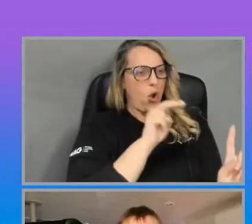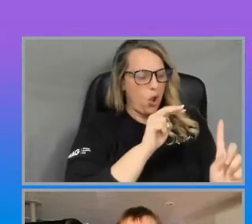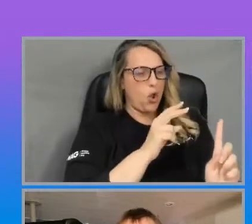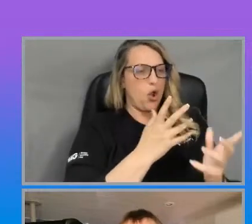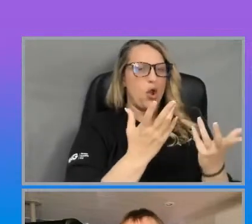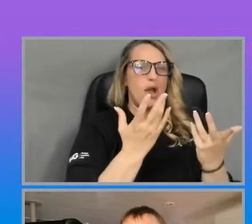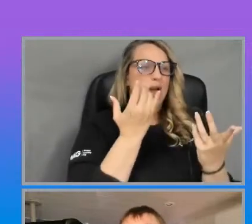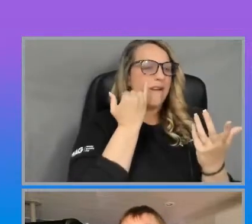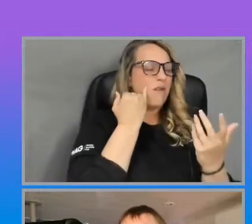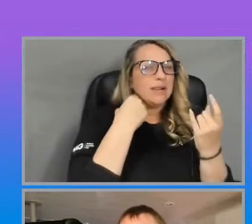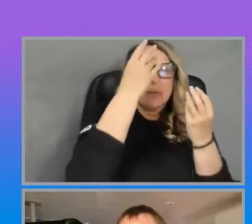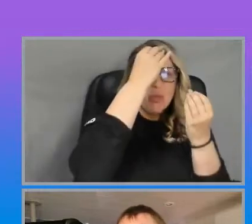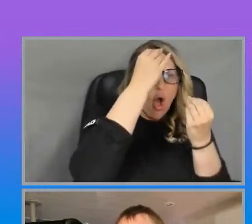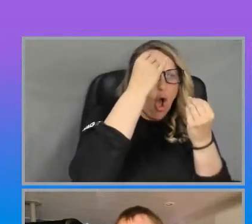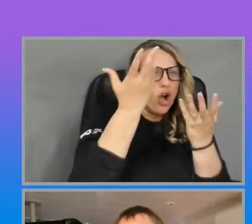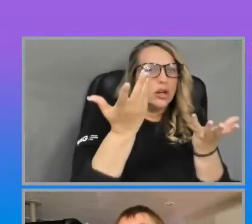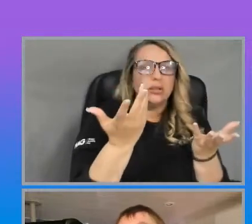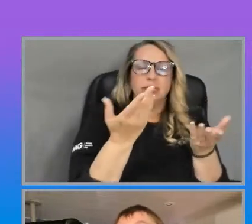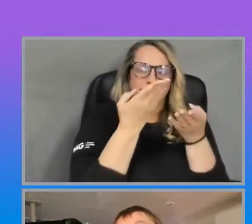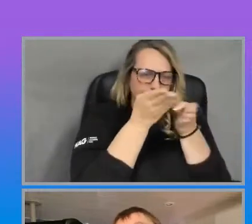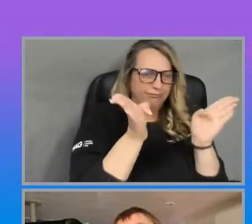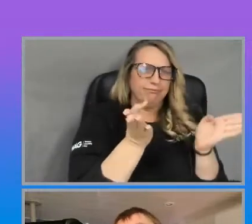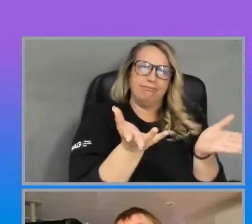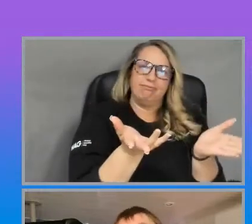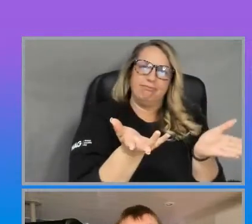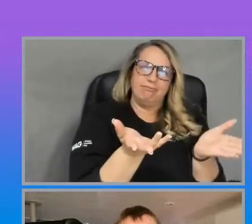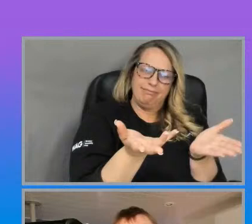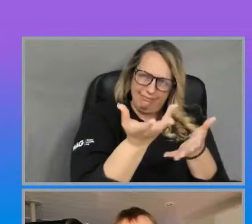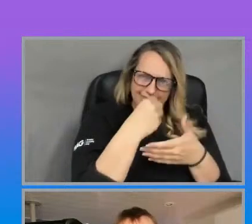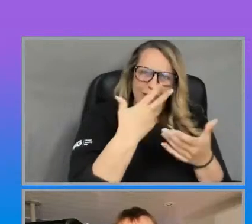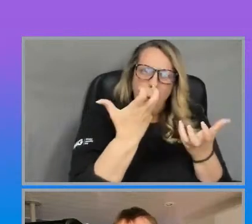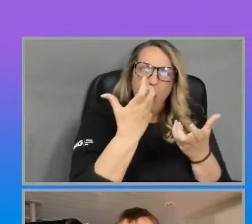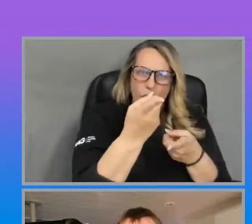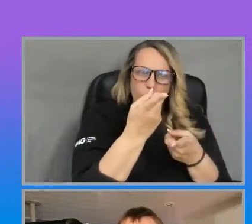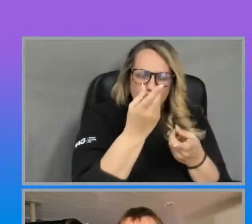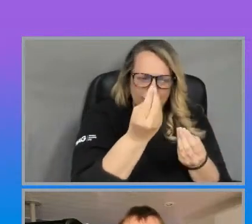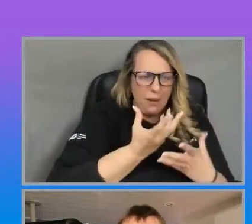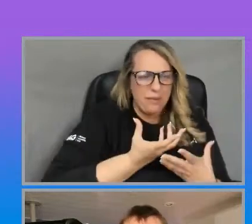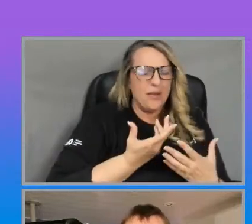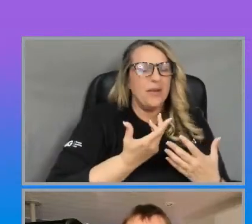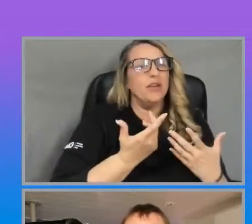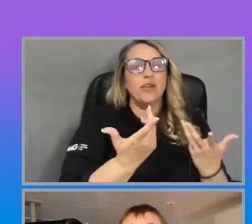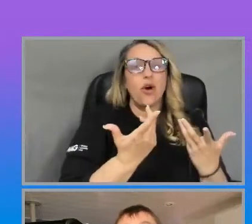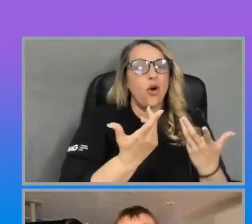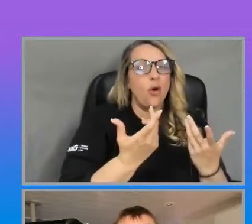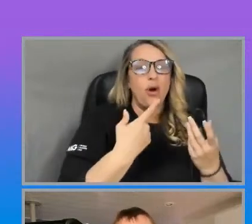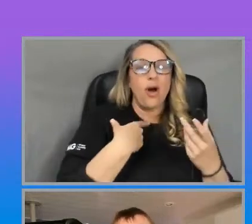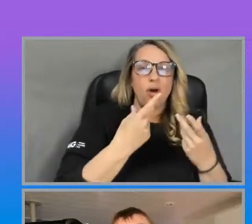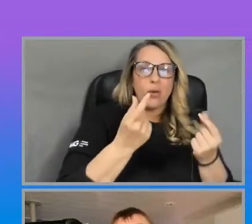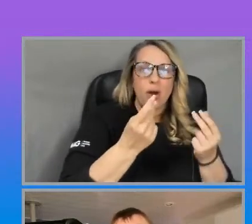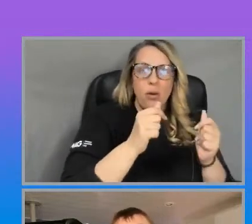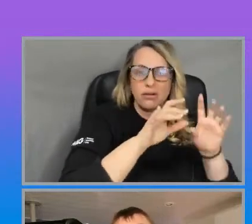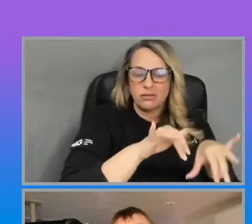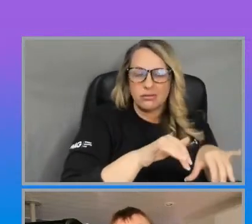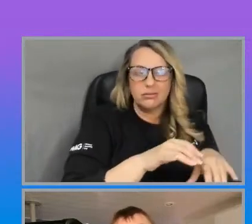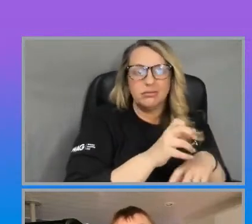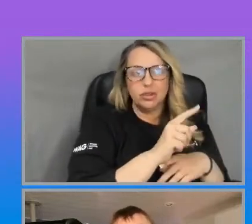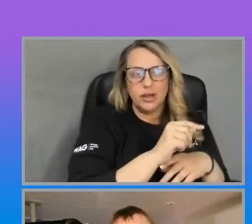have a look and, or even if you've just got some thoughts about it, let me know and we'll go to questions now so you can